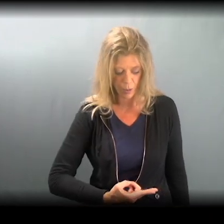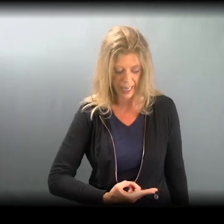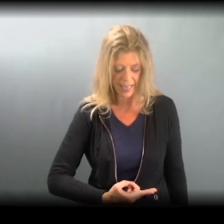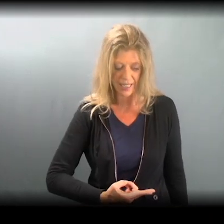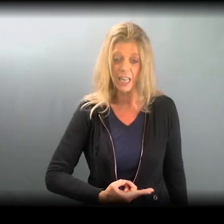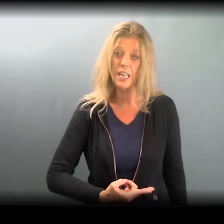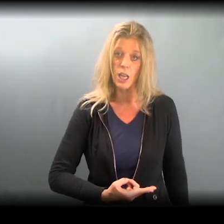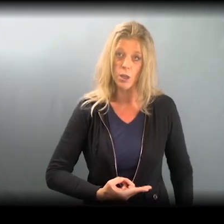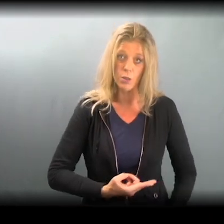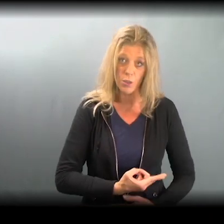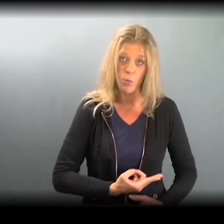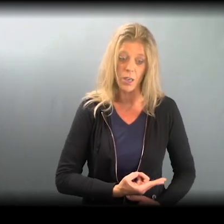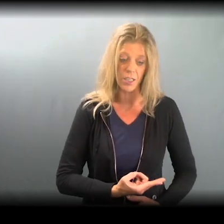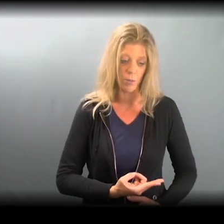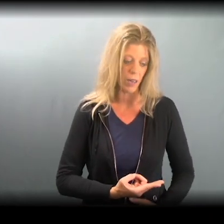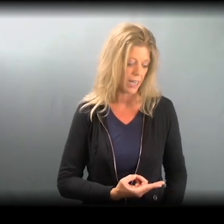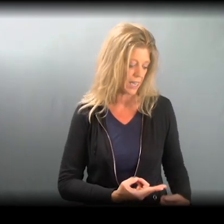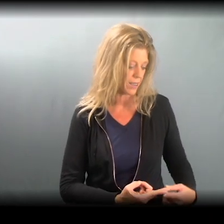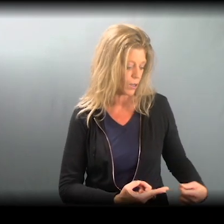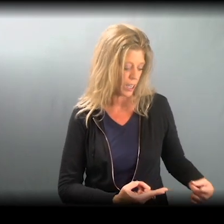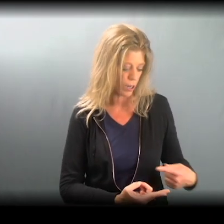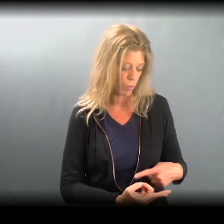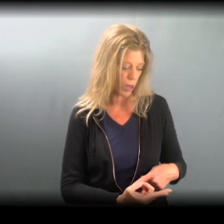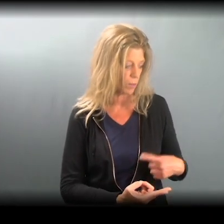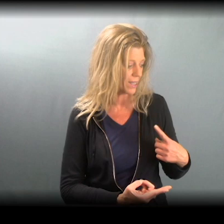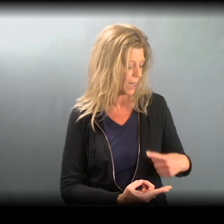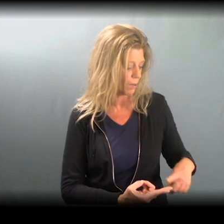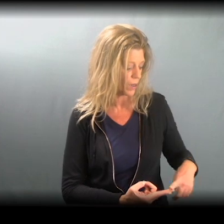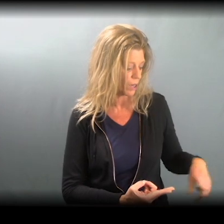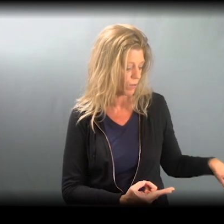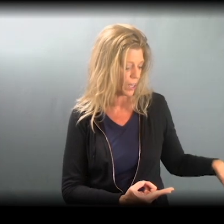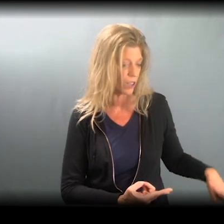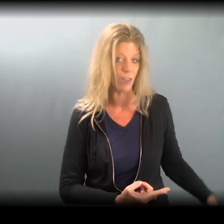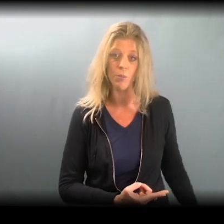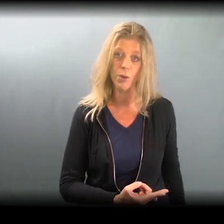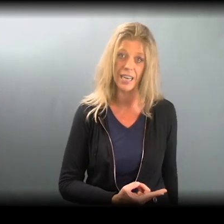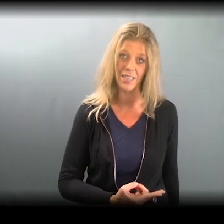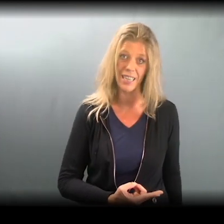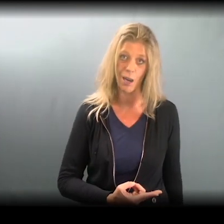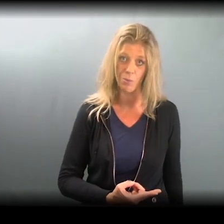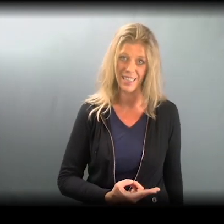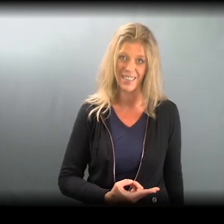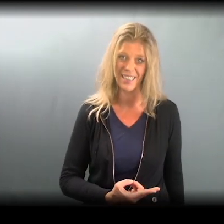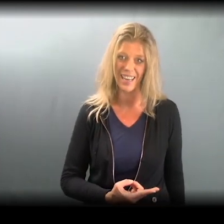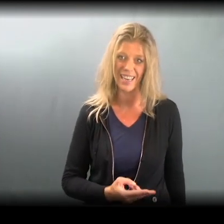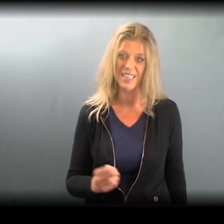bring it towards your body, so that your palm is up and your fingers are pointing to the opposite side.